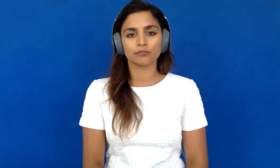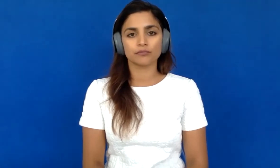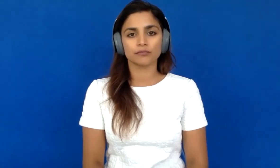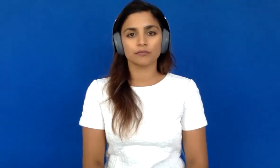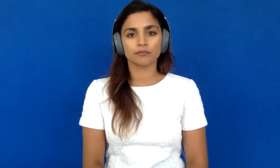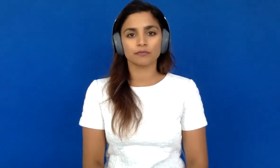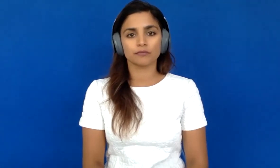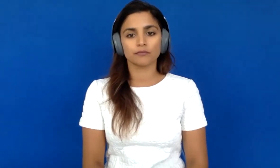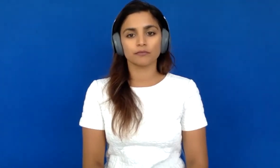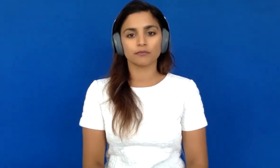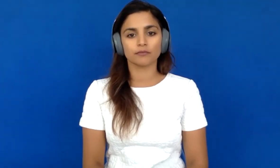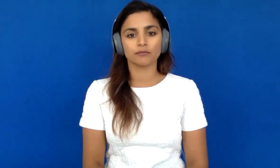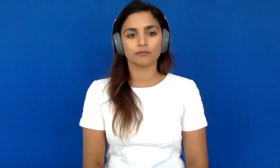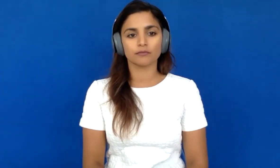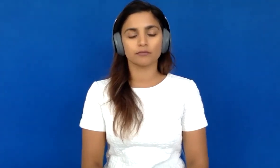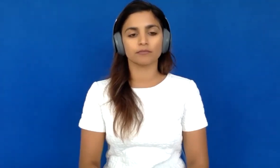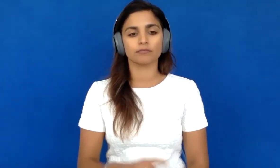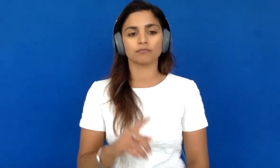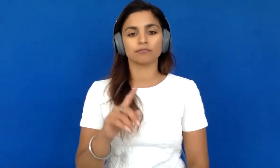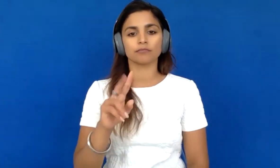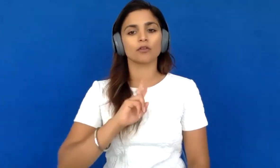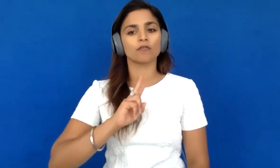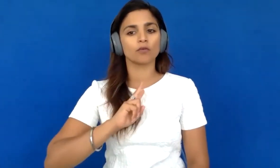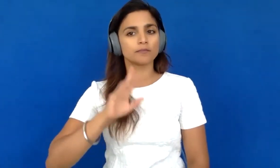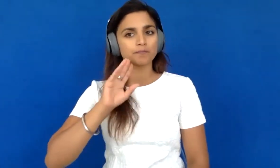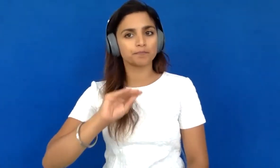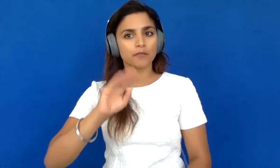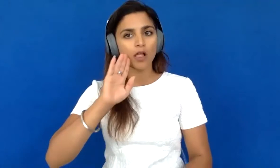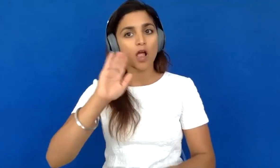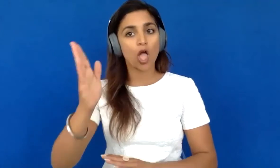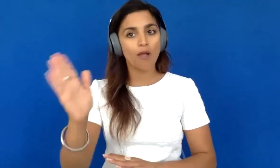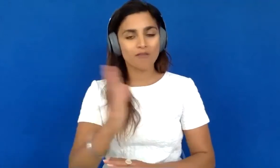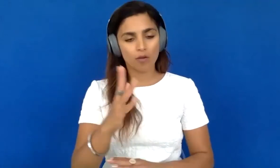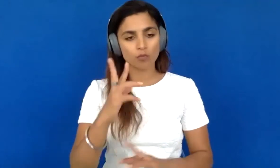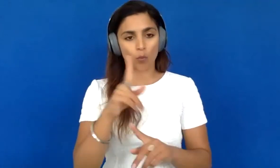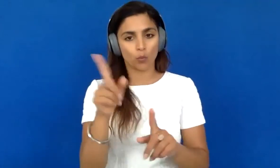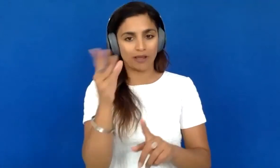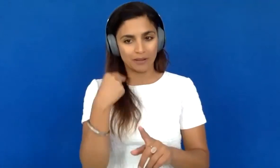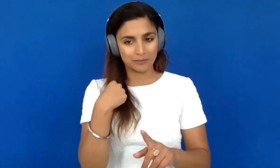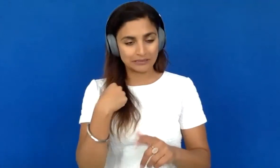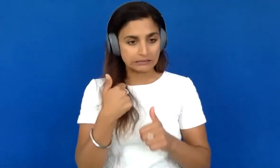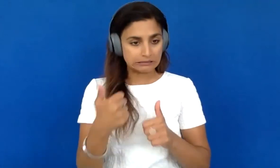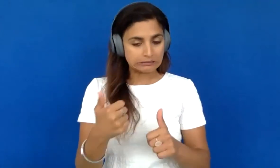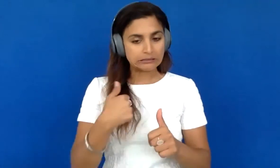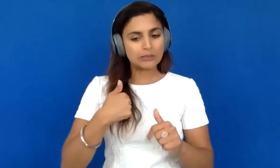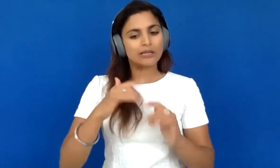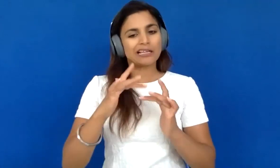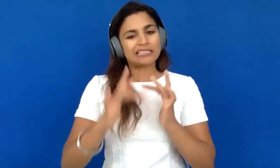hello everyone I hope you can hear me well my internet is slightly patchy I am